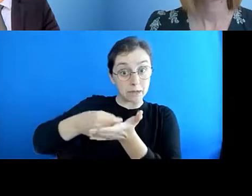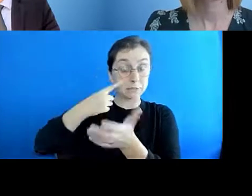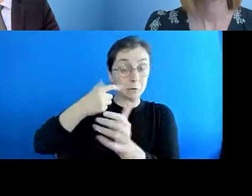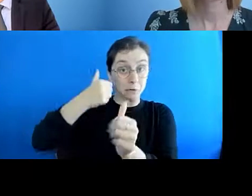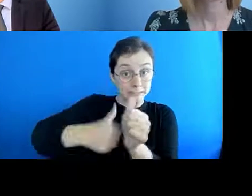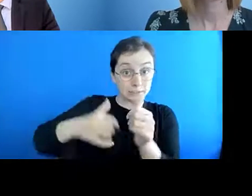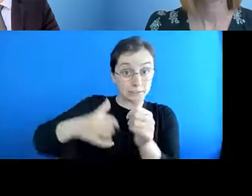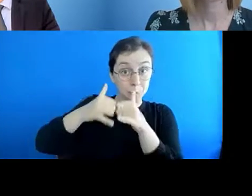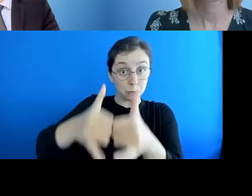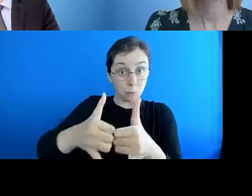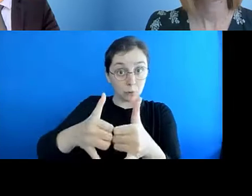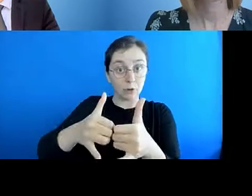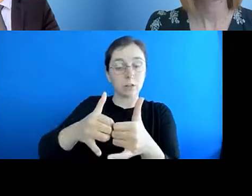to account for these costs?